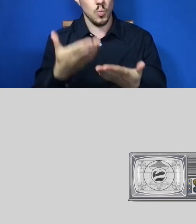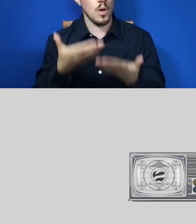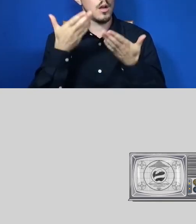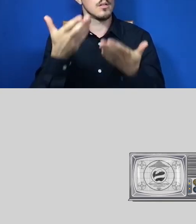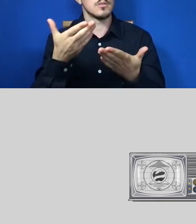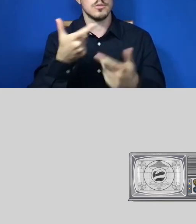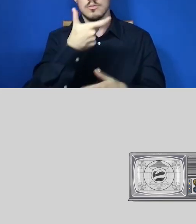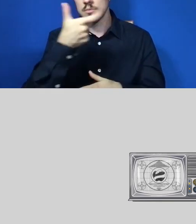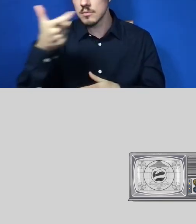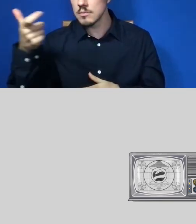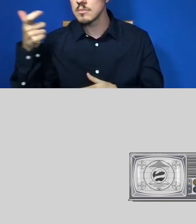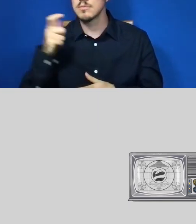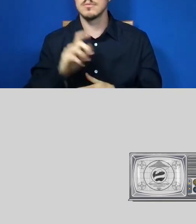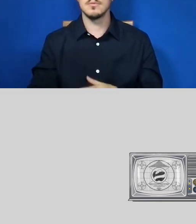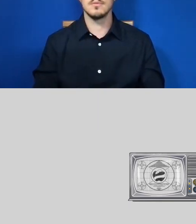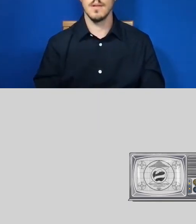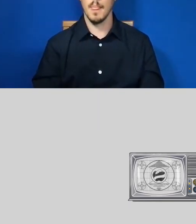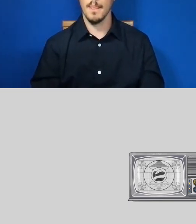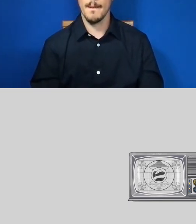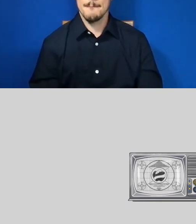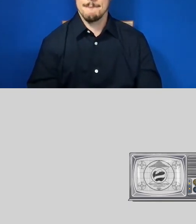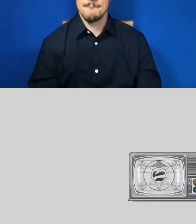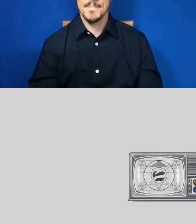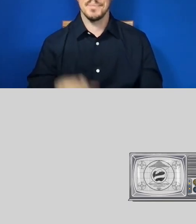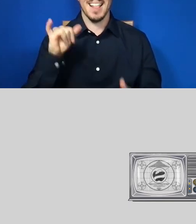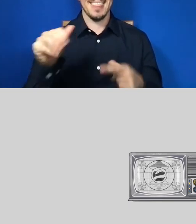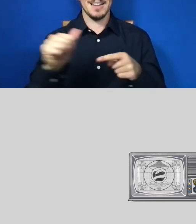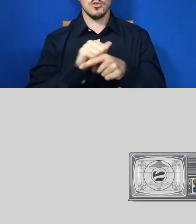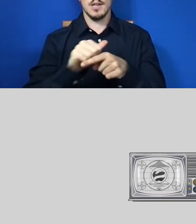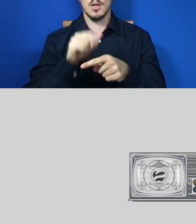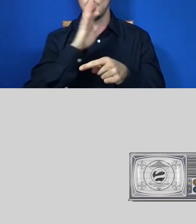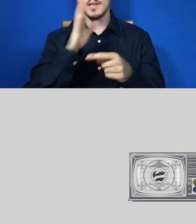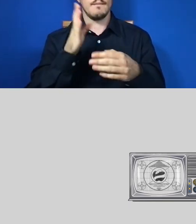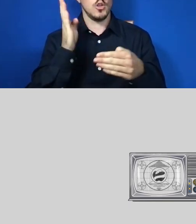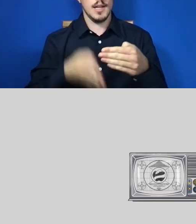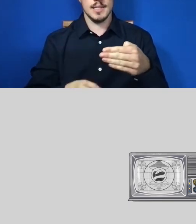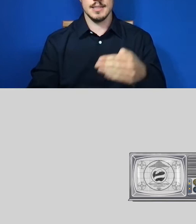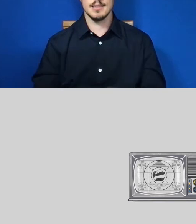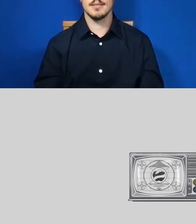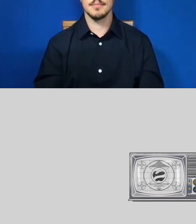and the training for YouTube's recommendation system will never end.